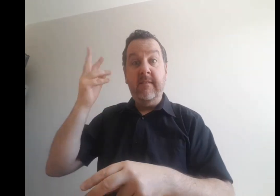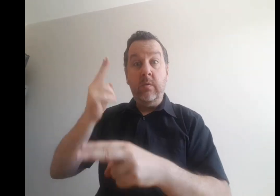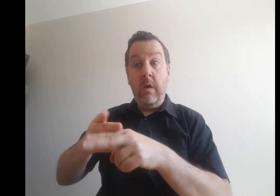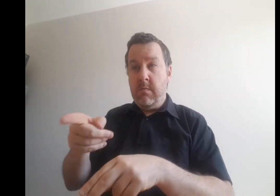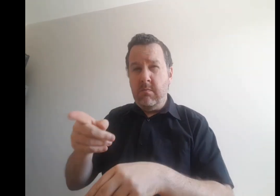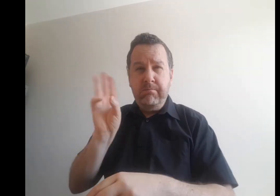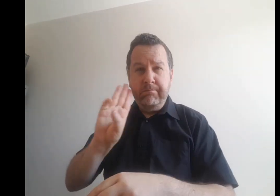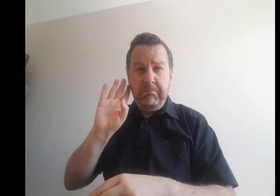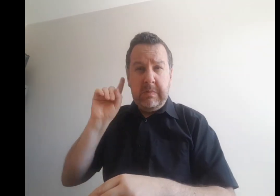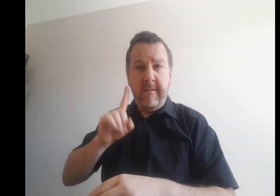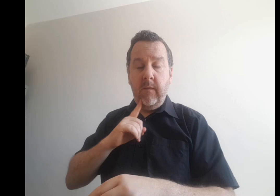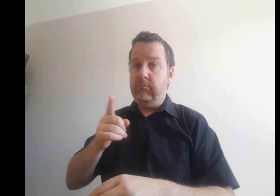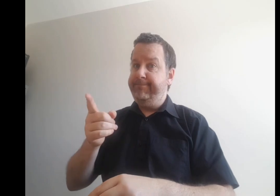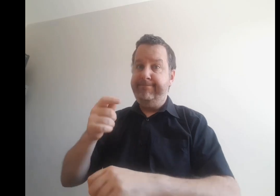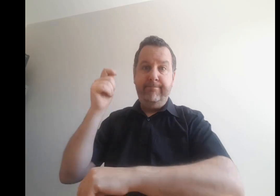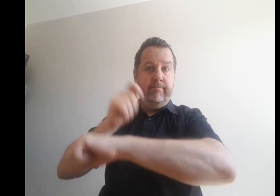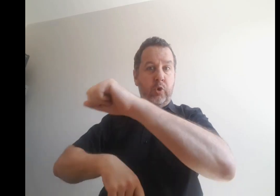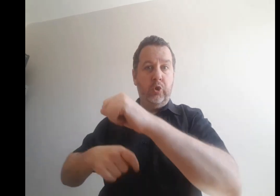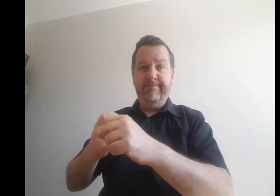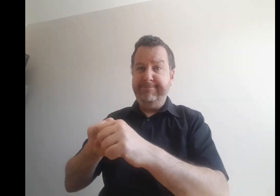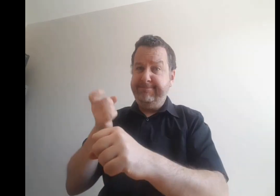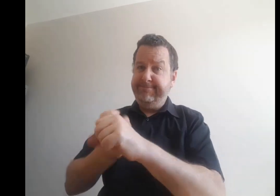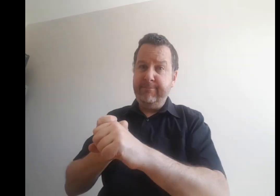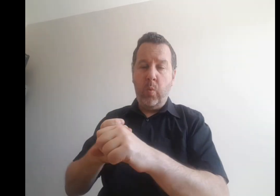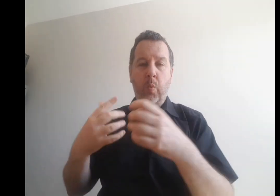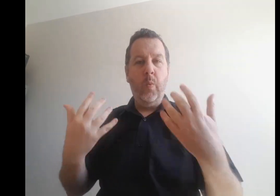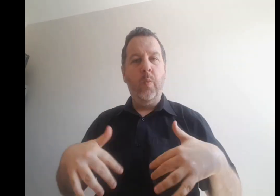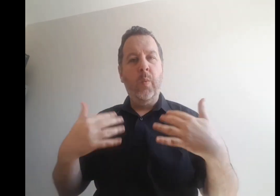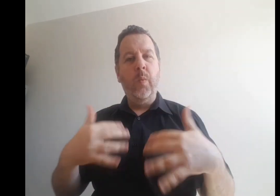There was quite harsh punishment for this in the courts as well.